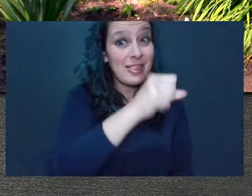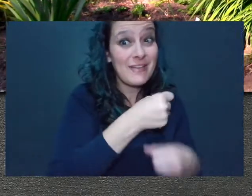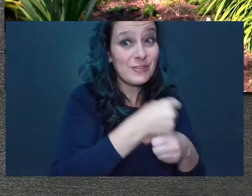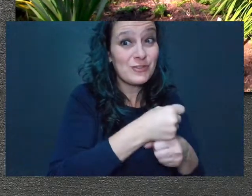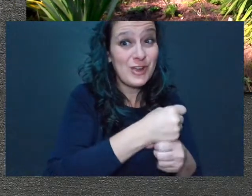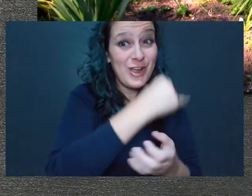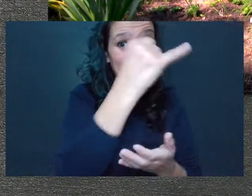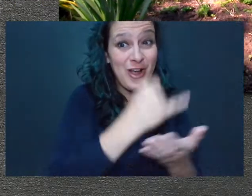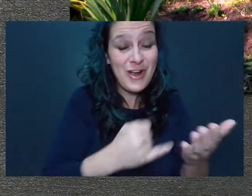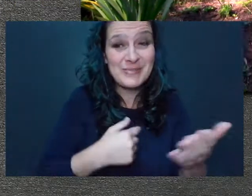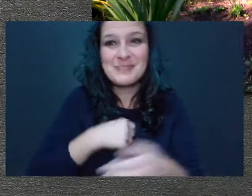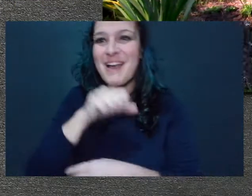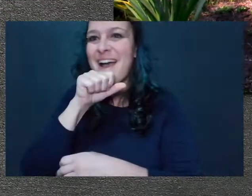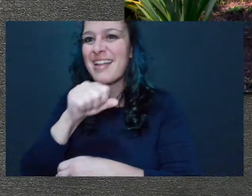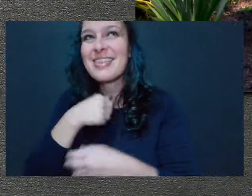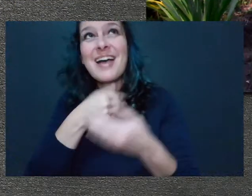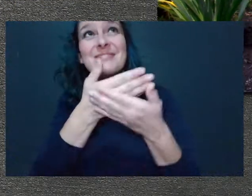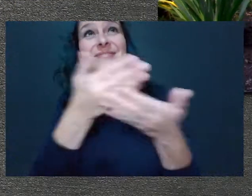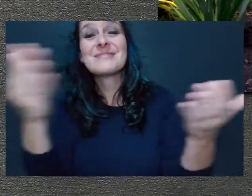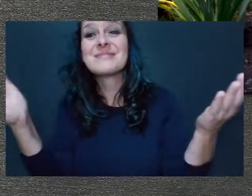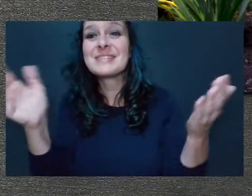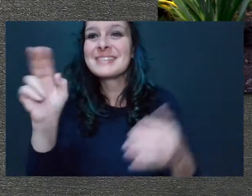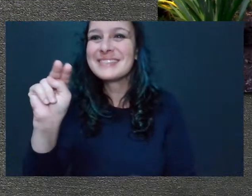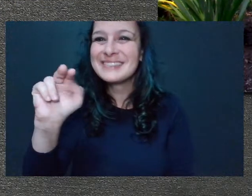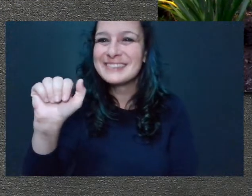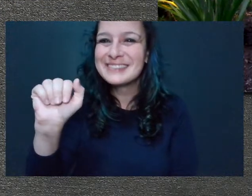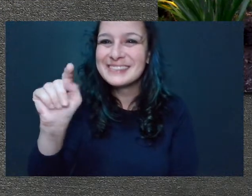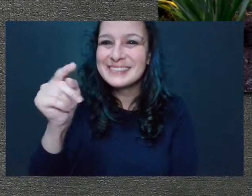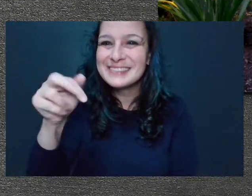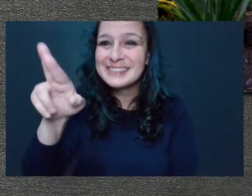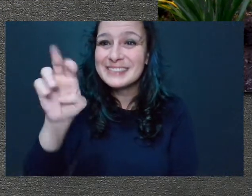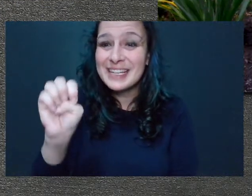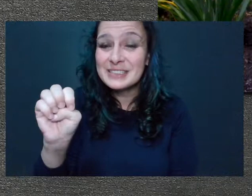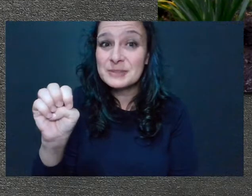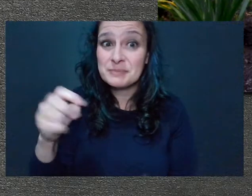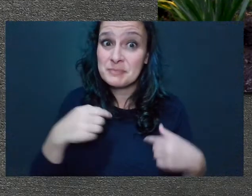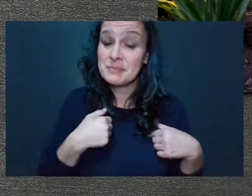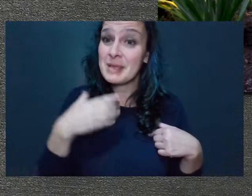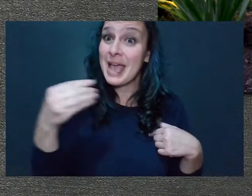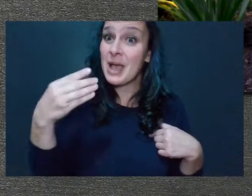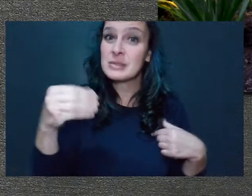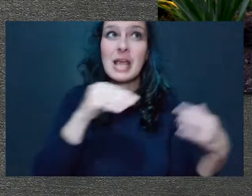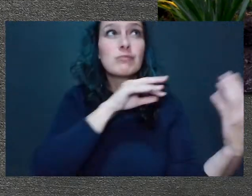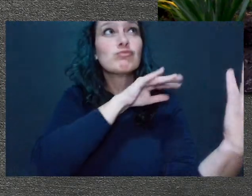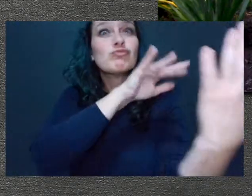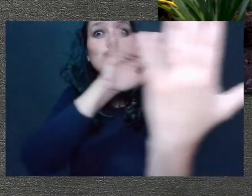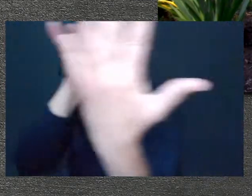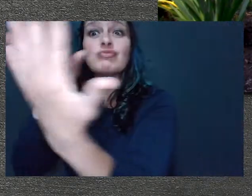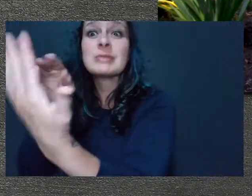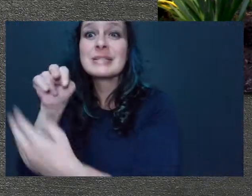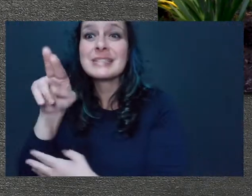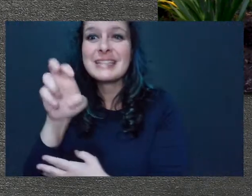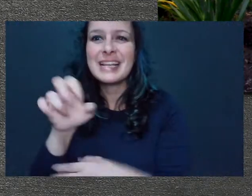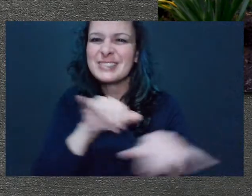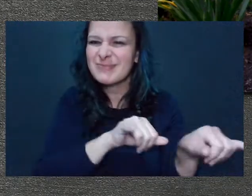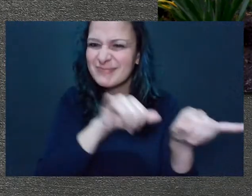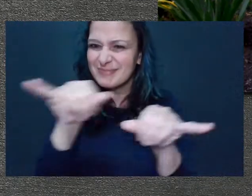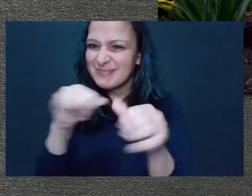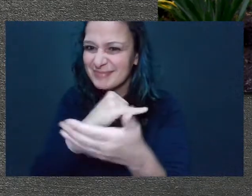I'm outside, studying nature like an artist would. I have brought my art supplies,